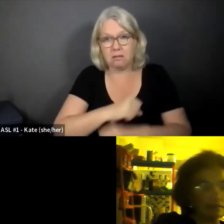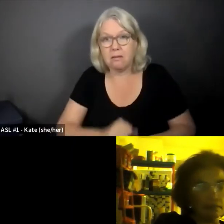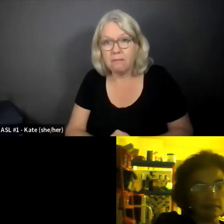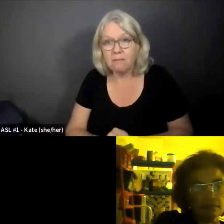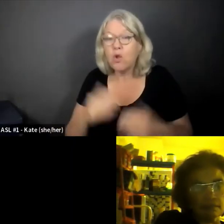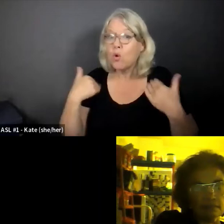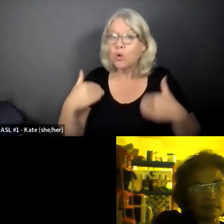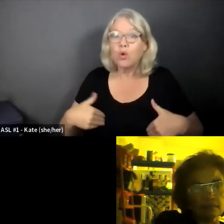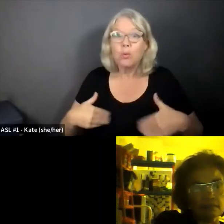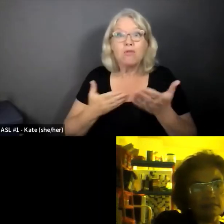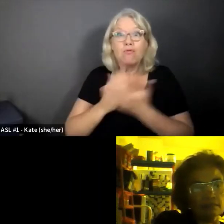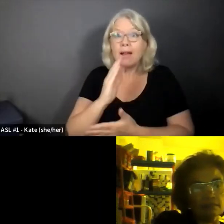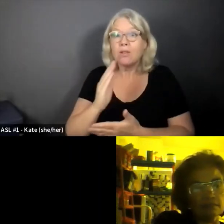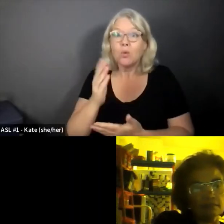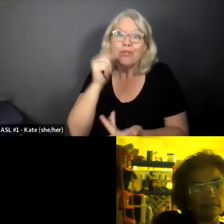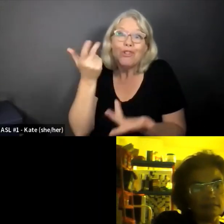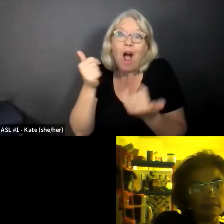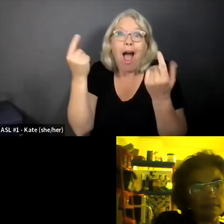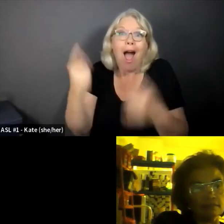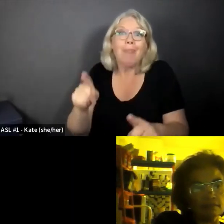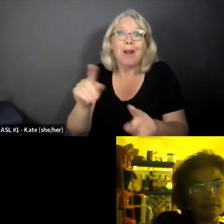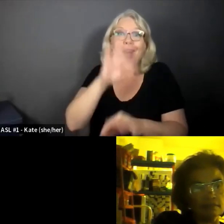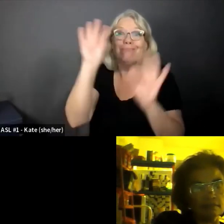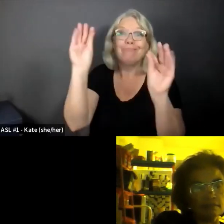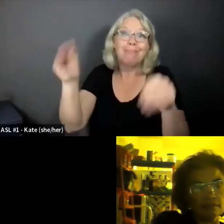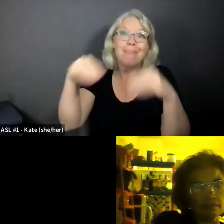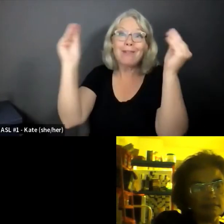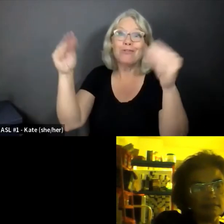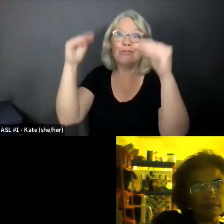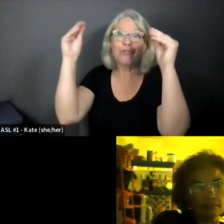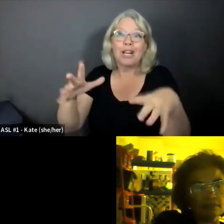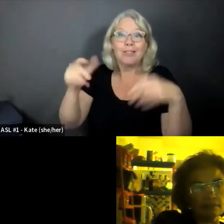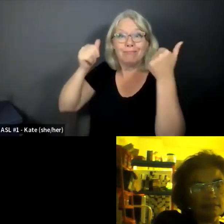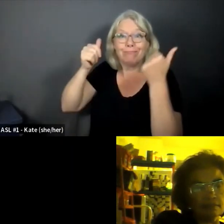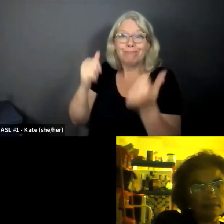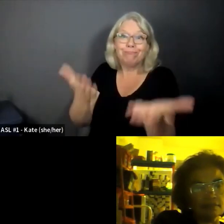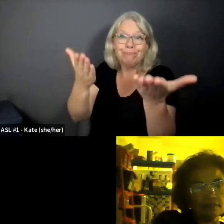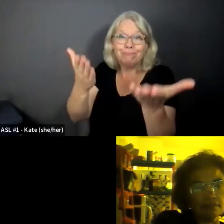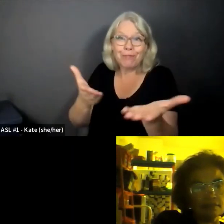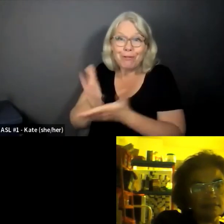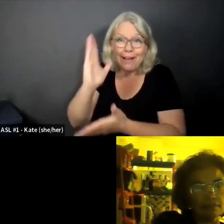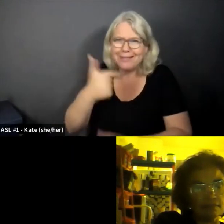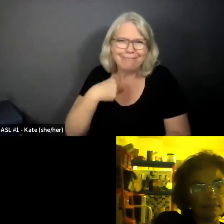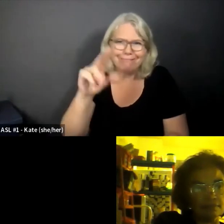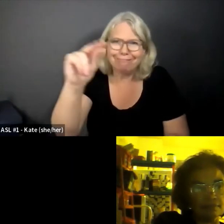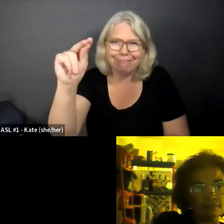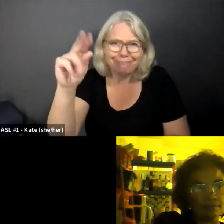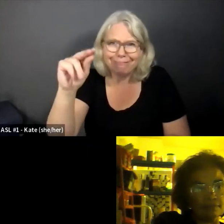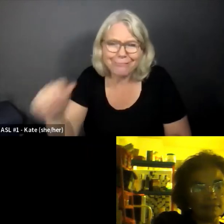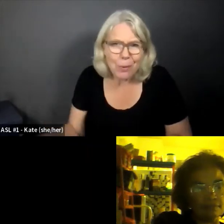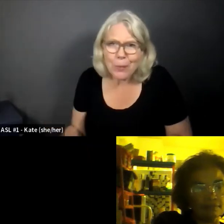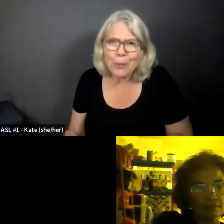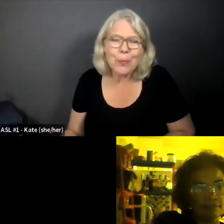THEY'RE ACHIEVED BY MAKING OUR DEMANDS KNOWN AND OUR CASES FOR EQUITY. THIS IS NOT A PASSIVE TASK.